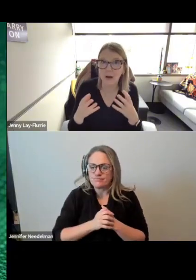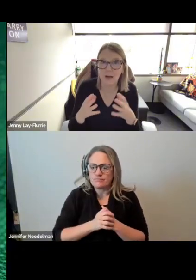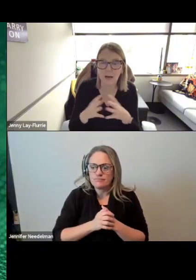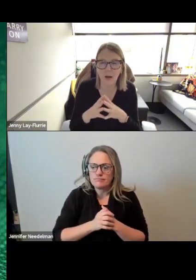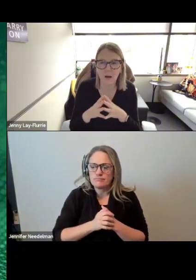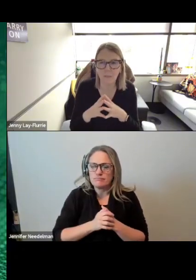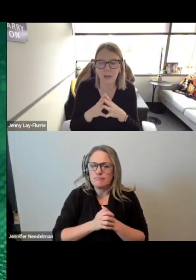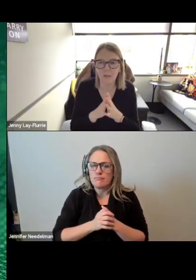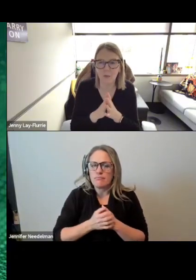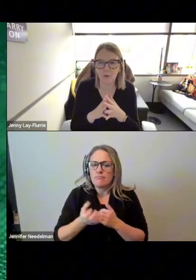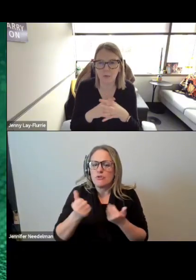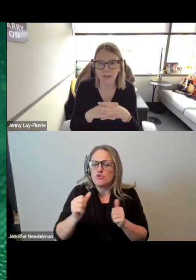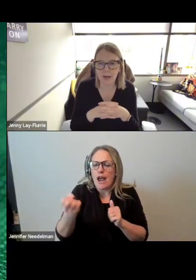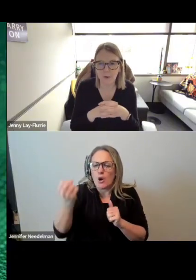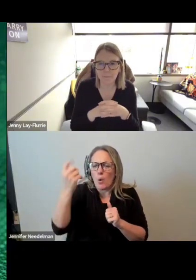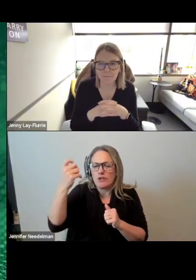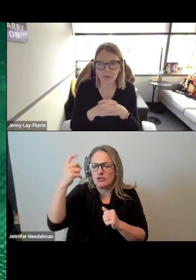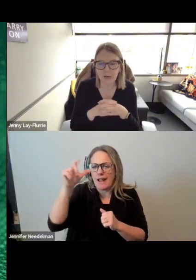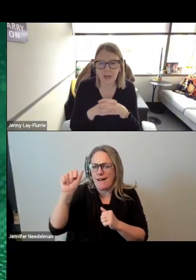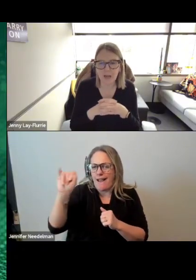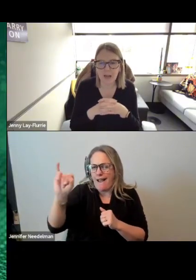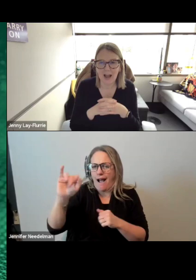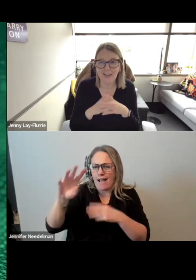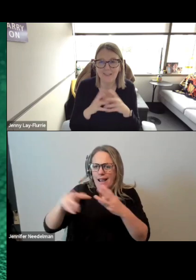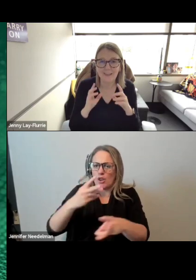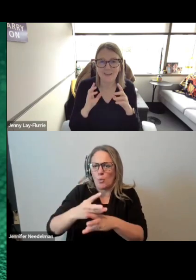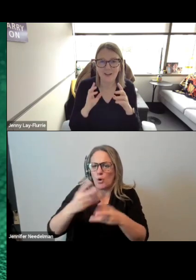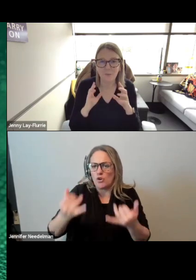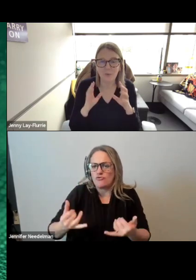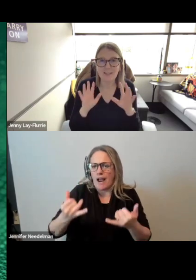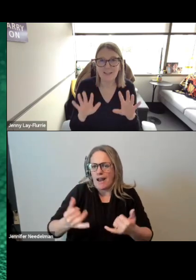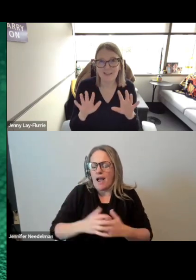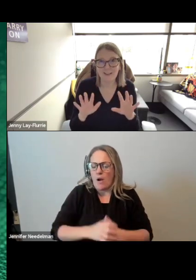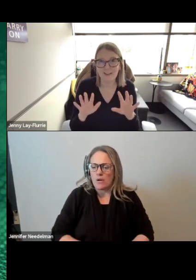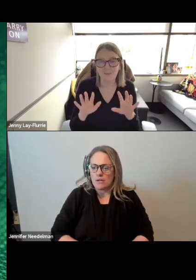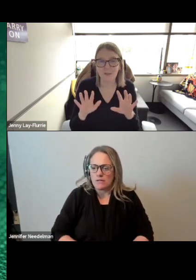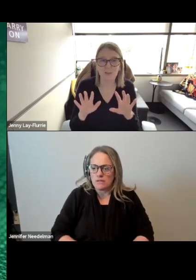of AI in the world right now? And we did this